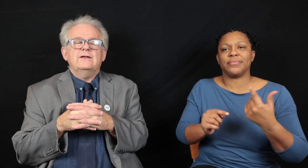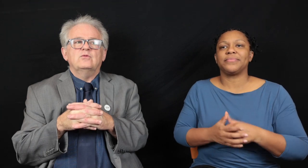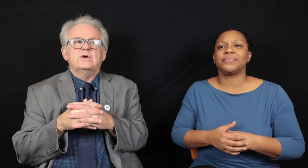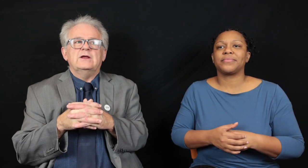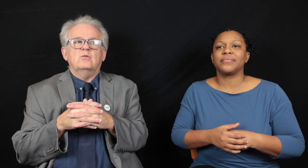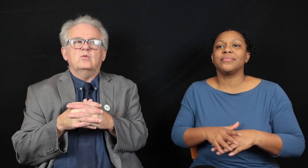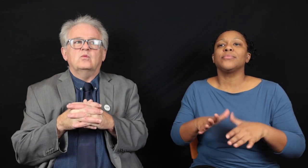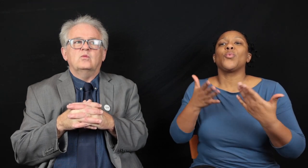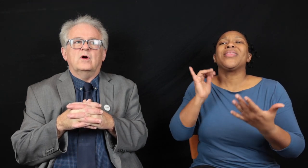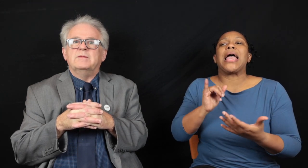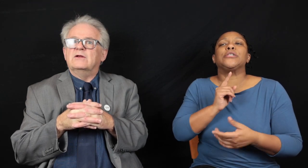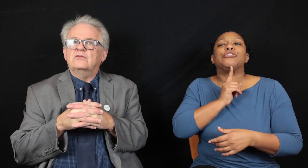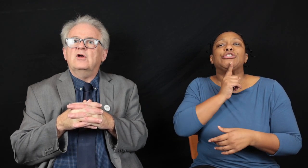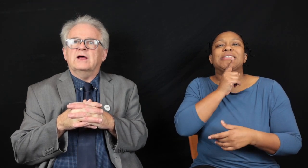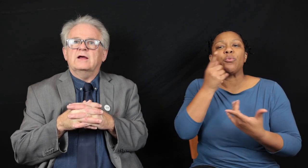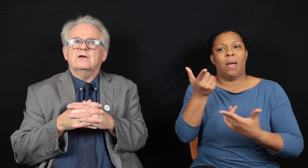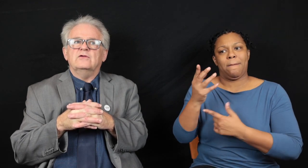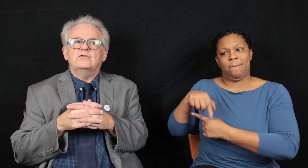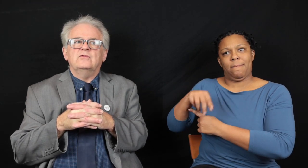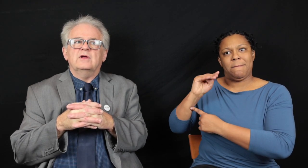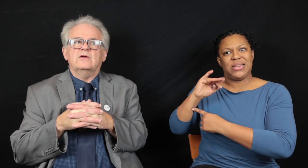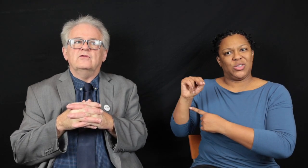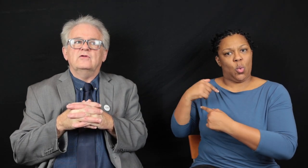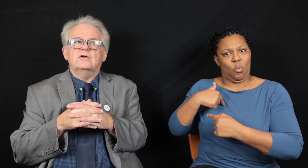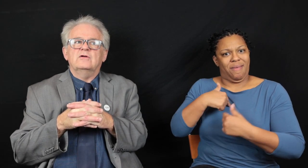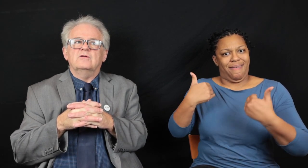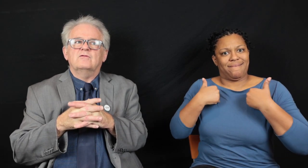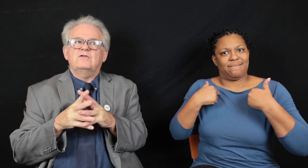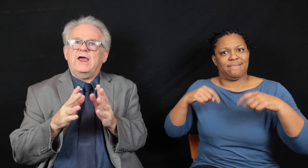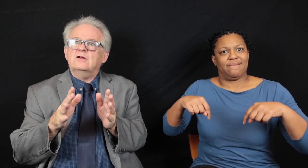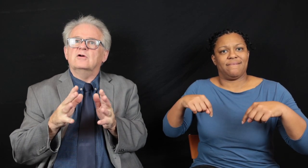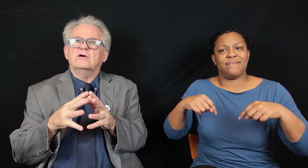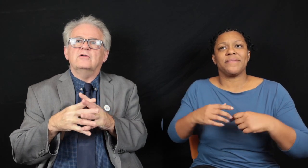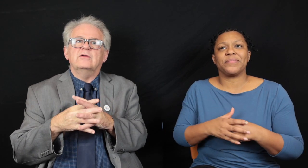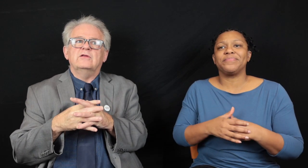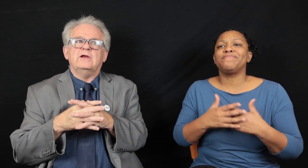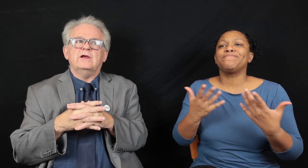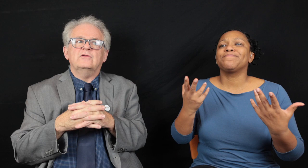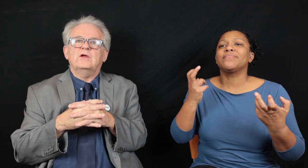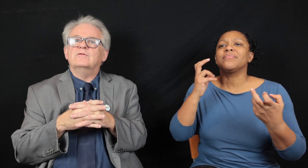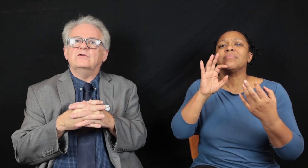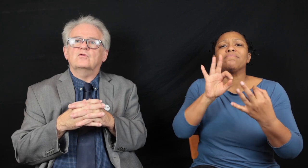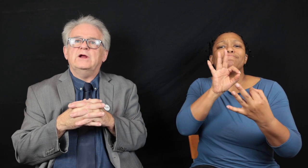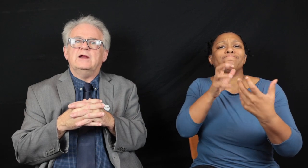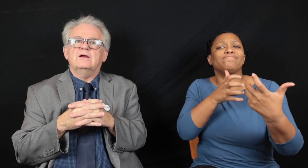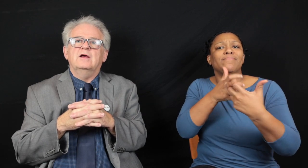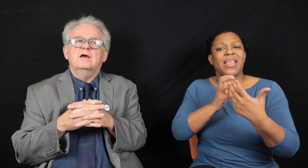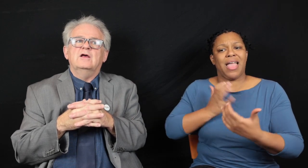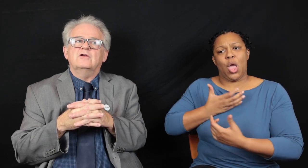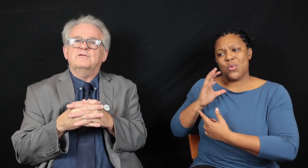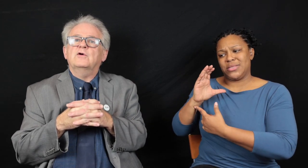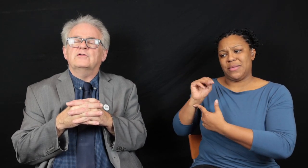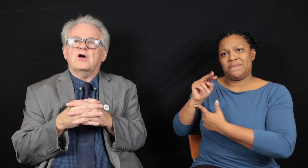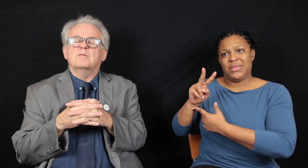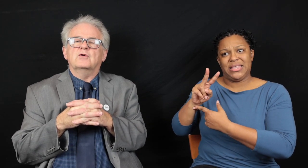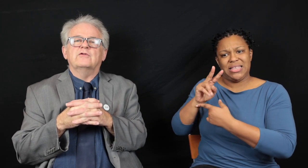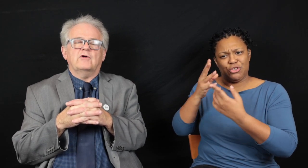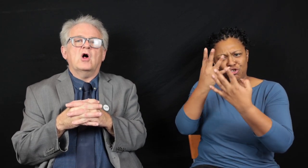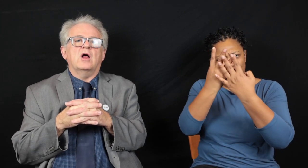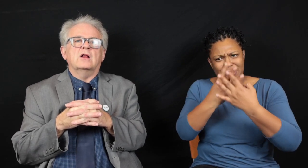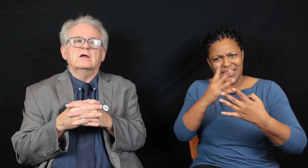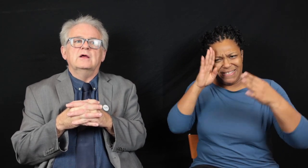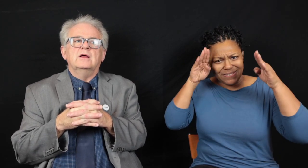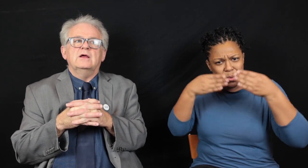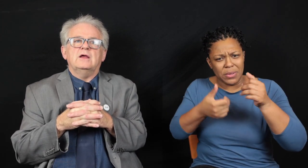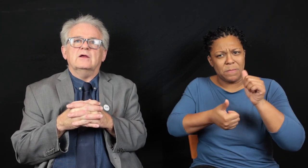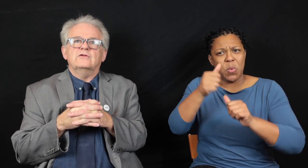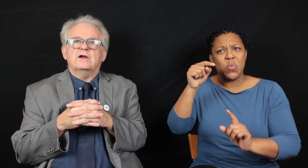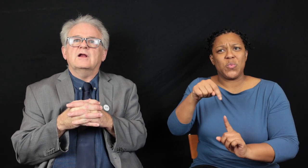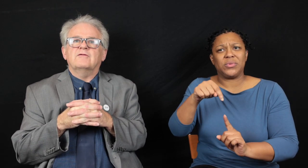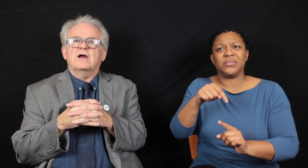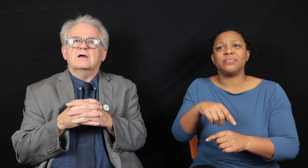So that’s really what Minnesota has tailored the CMV screening to focus on most of all, is